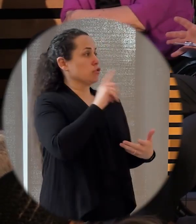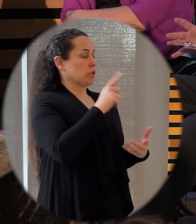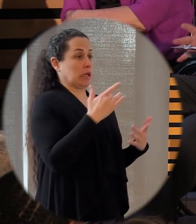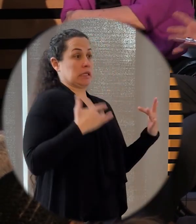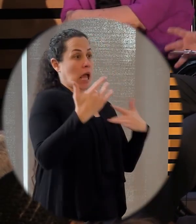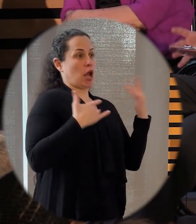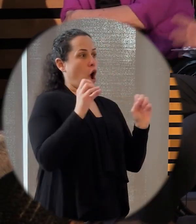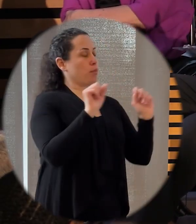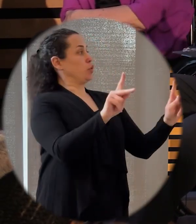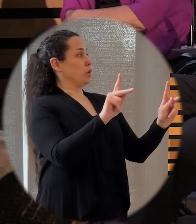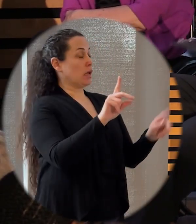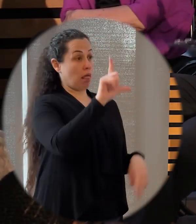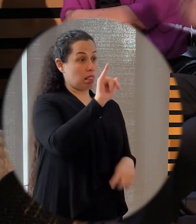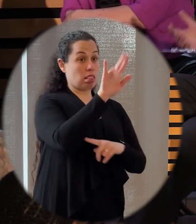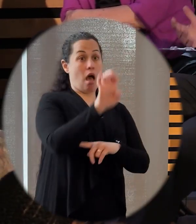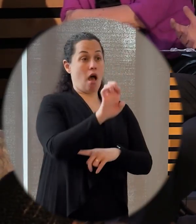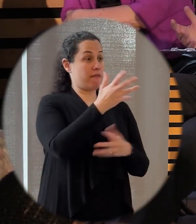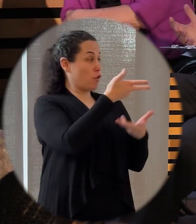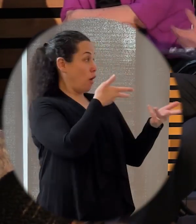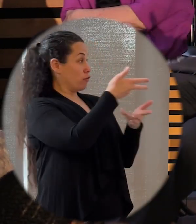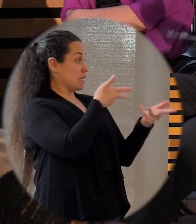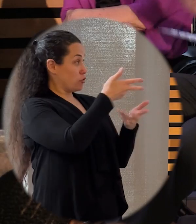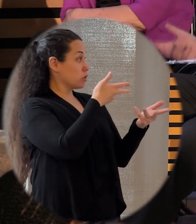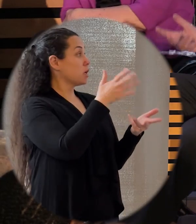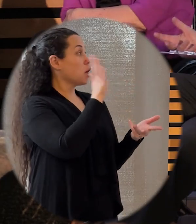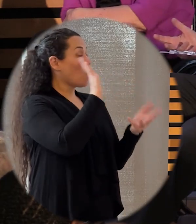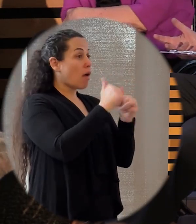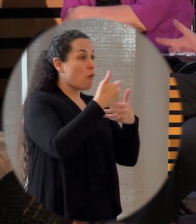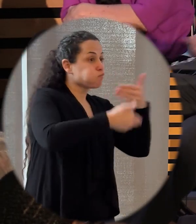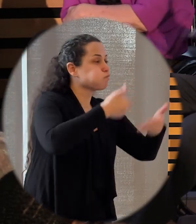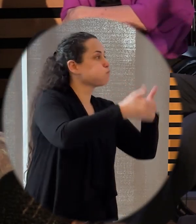opportunity for all of us to see how well a live conversation can broaden itself out and